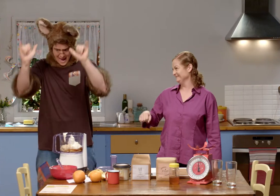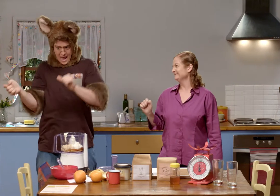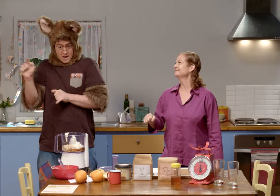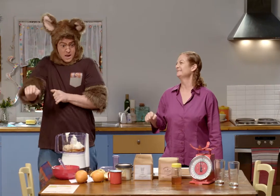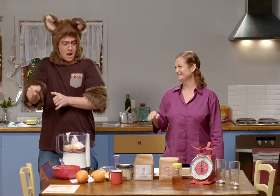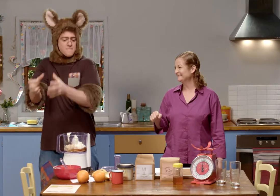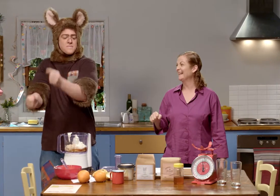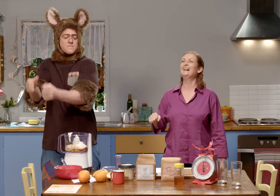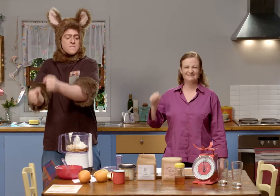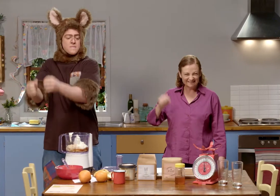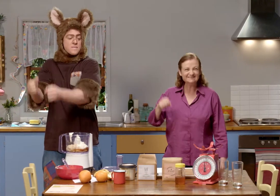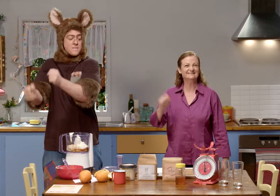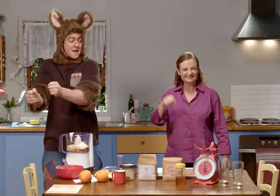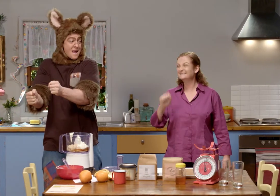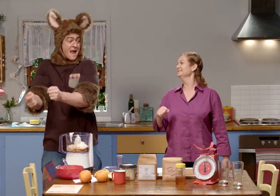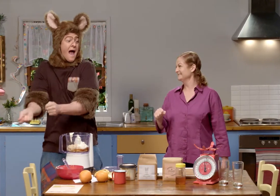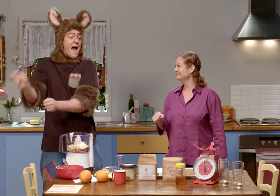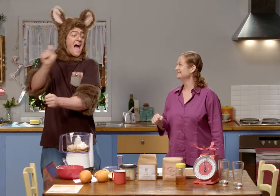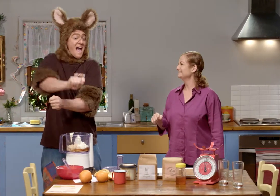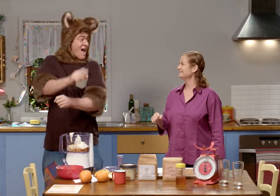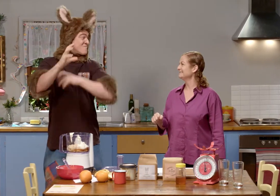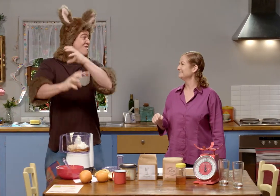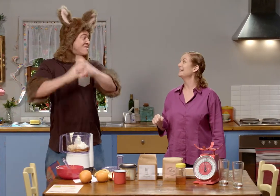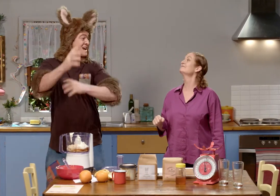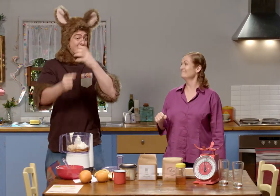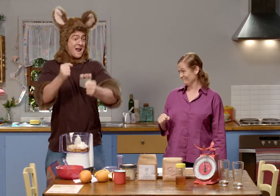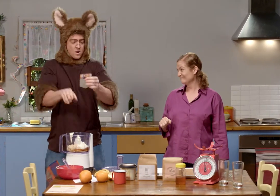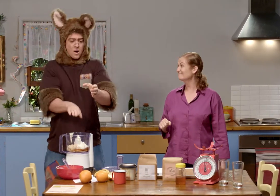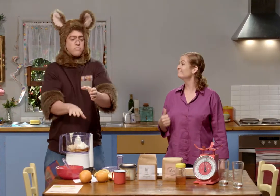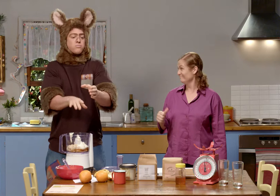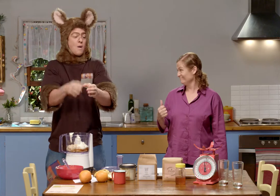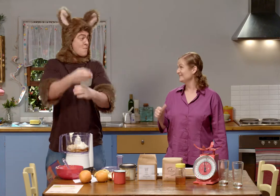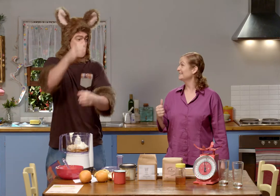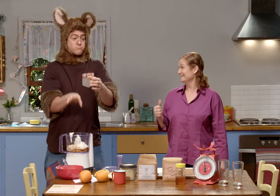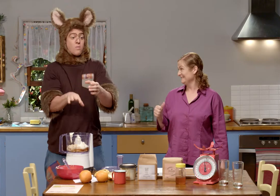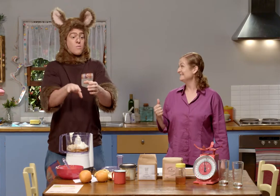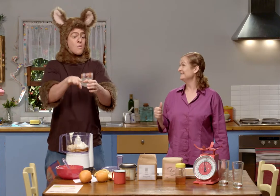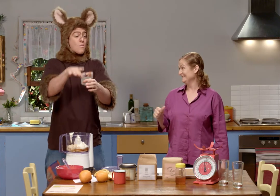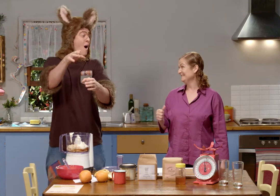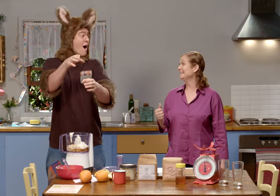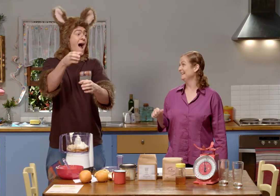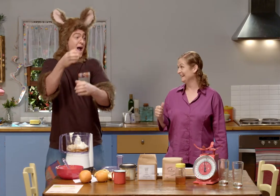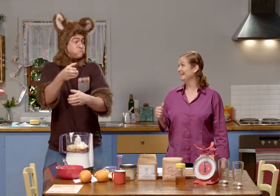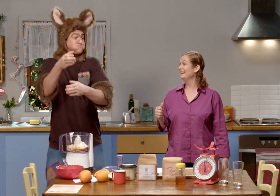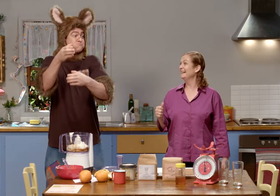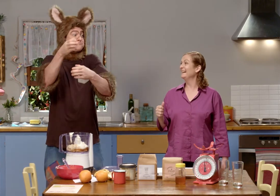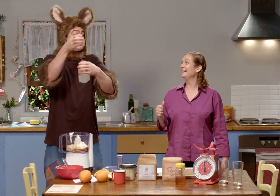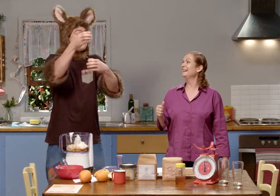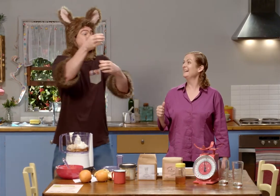The cow at the farm gets milked, goes to the dairy, and gets put into bottles, those bottles go to the shop,